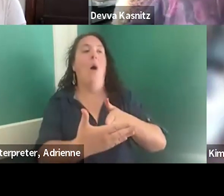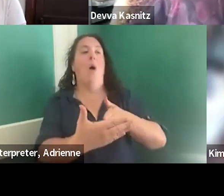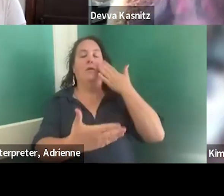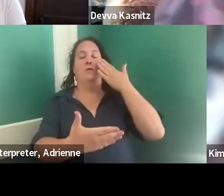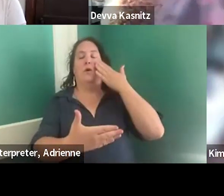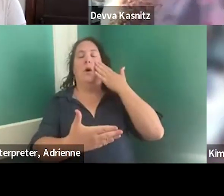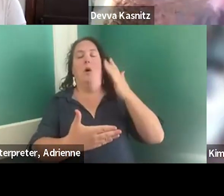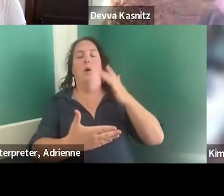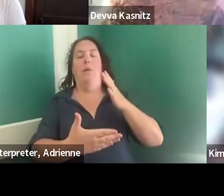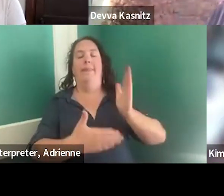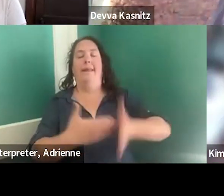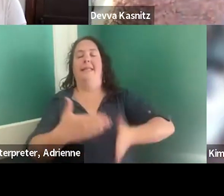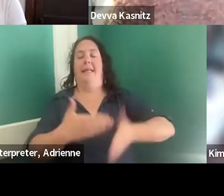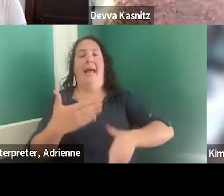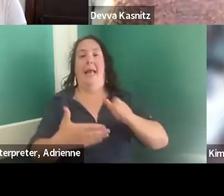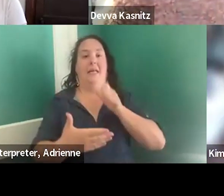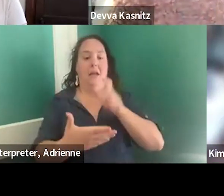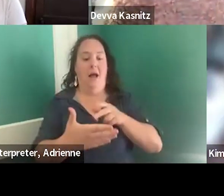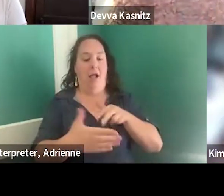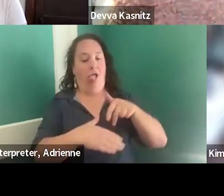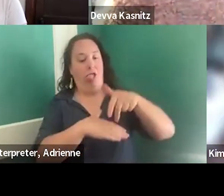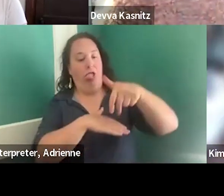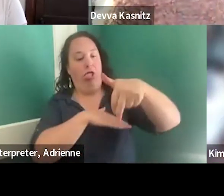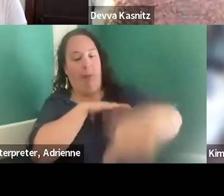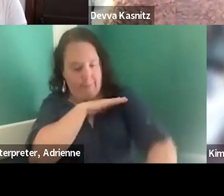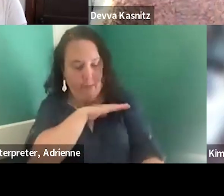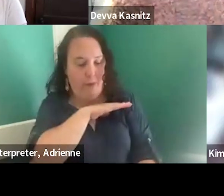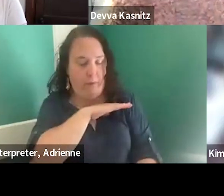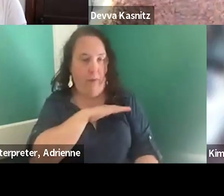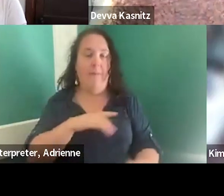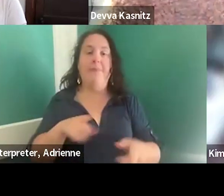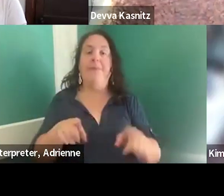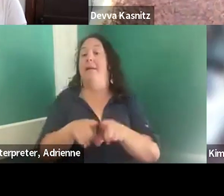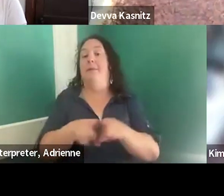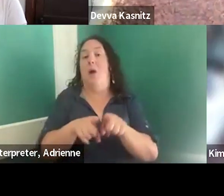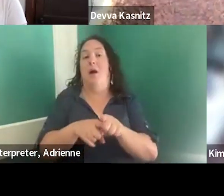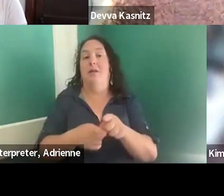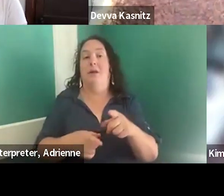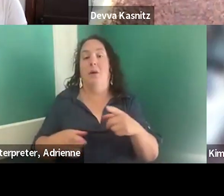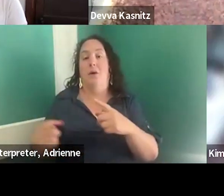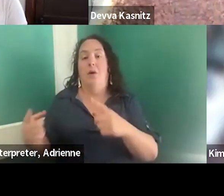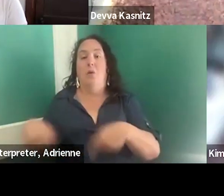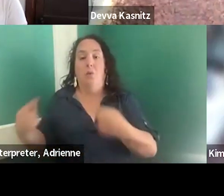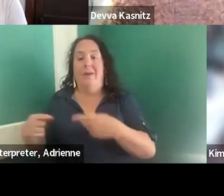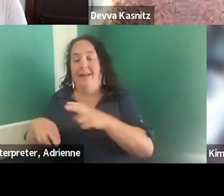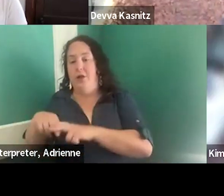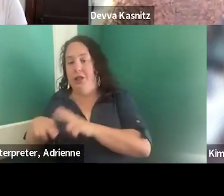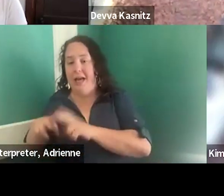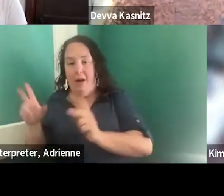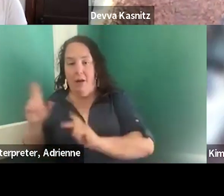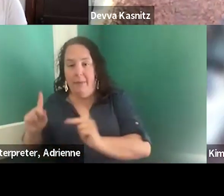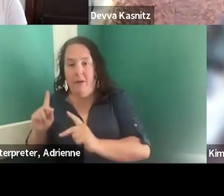and others who need to get into their boats by sitting on the dock first-- like, couldn't get in the way of that either.